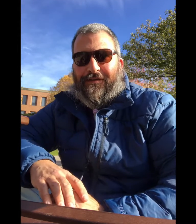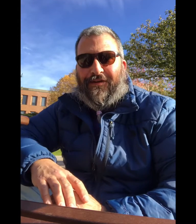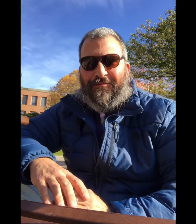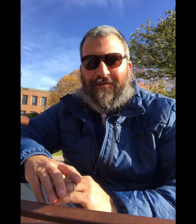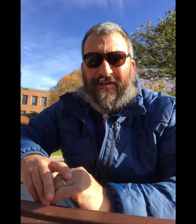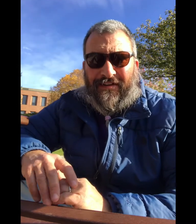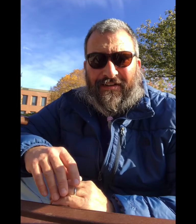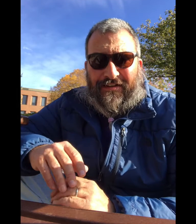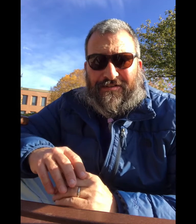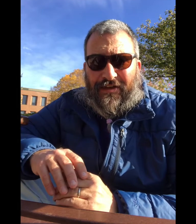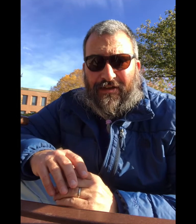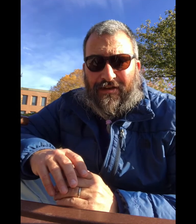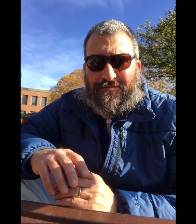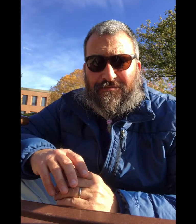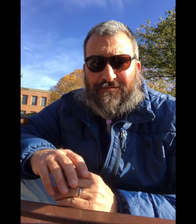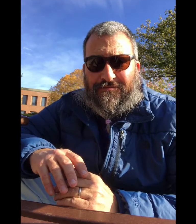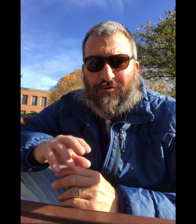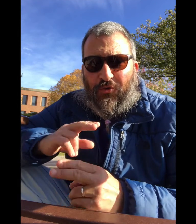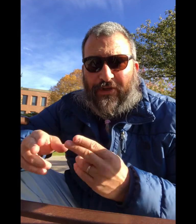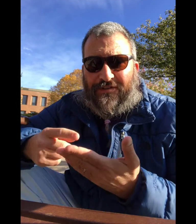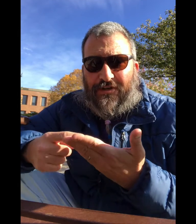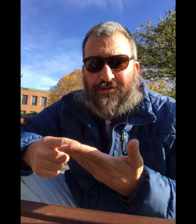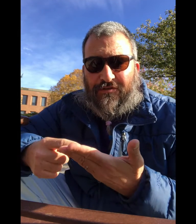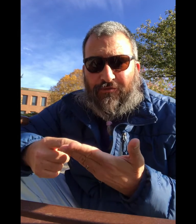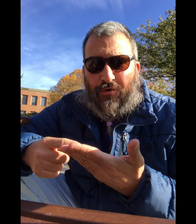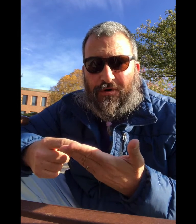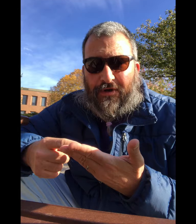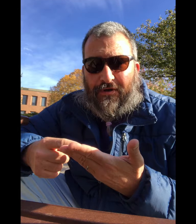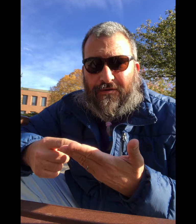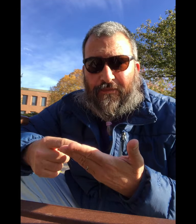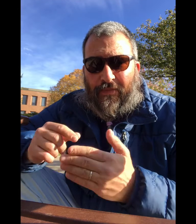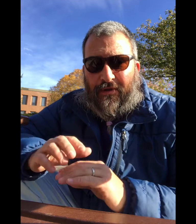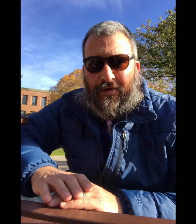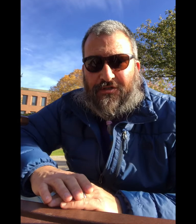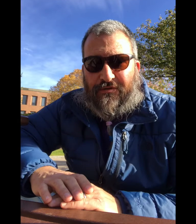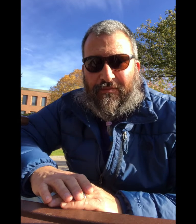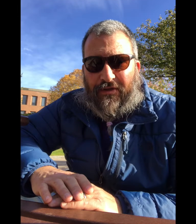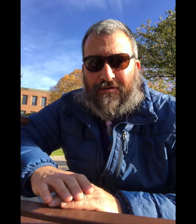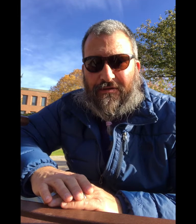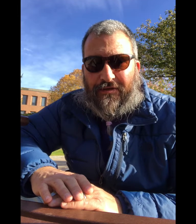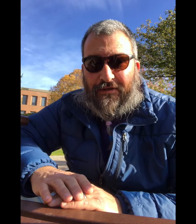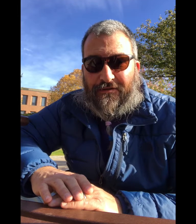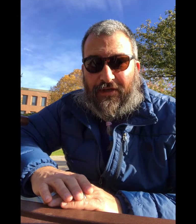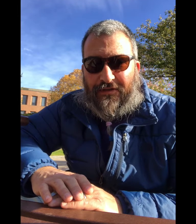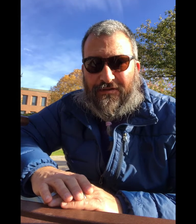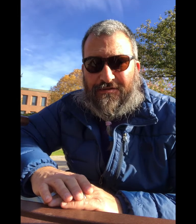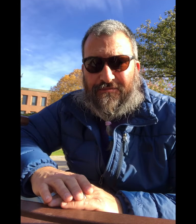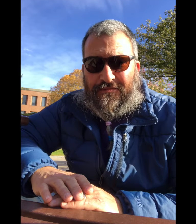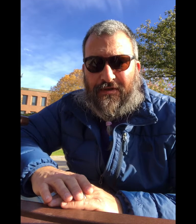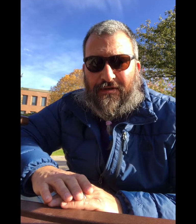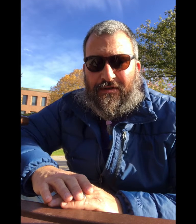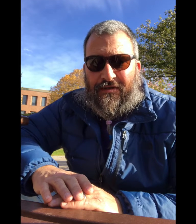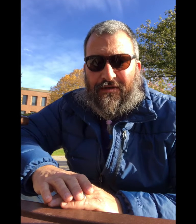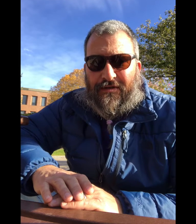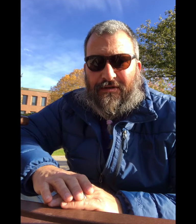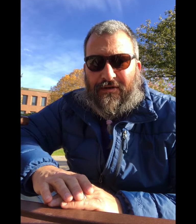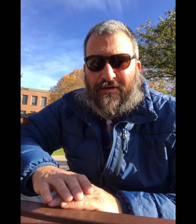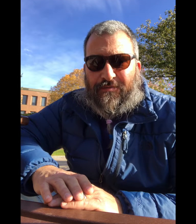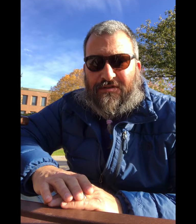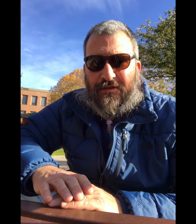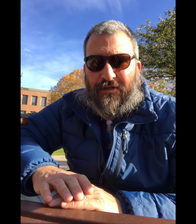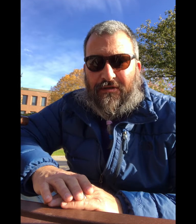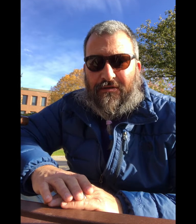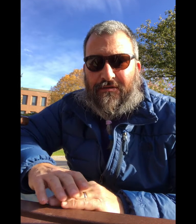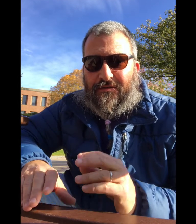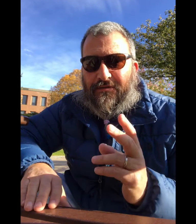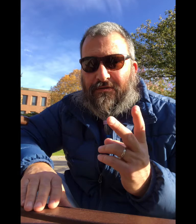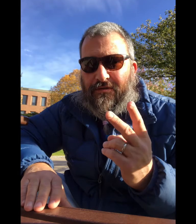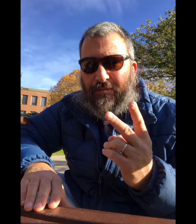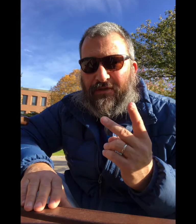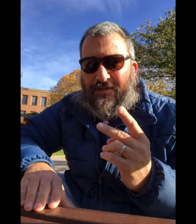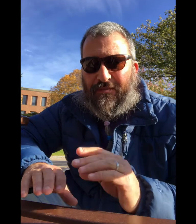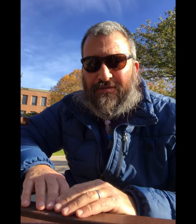Hey, this is a real quick discussion for extrema in calculus. There's basically a couple of types.